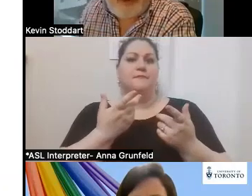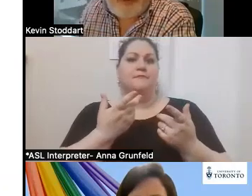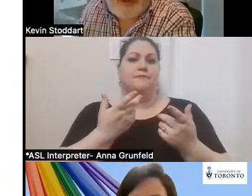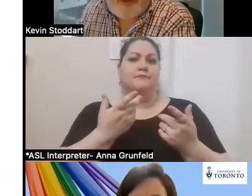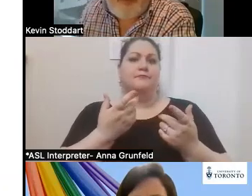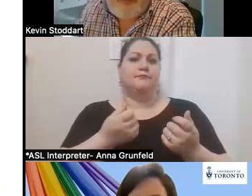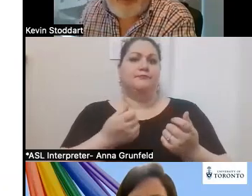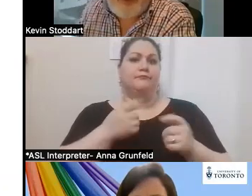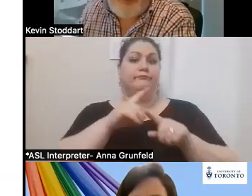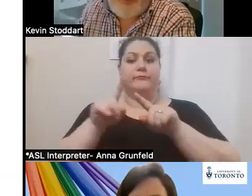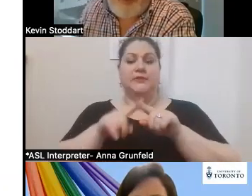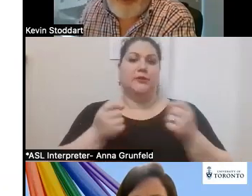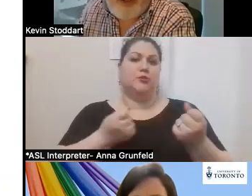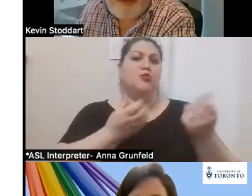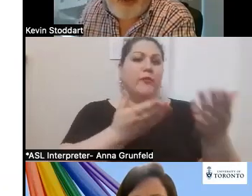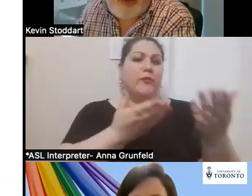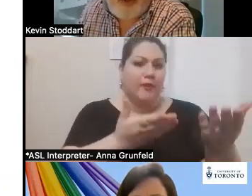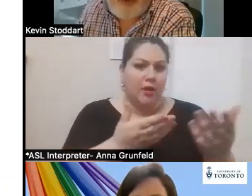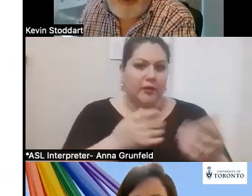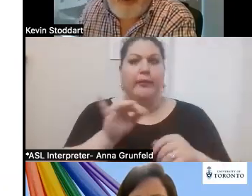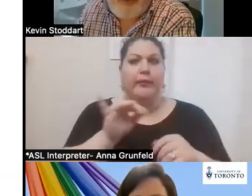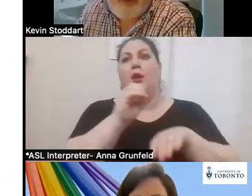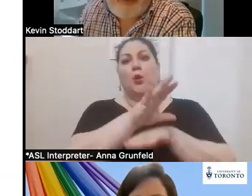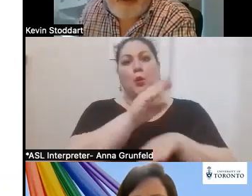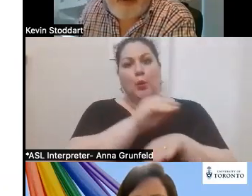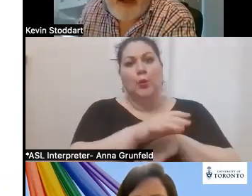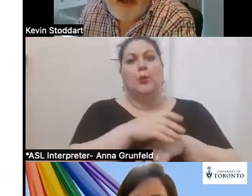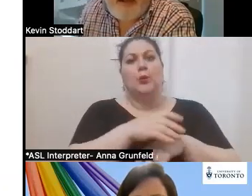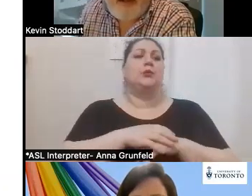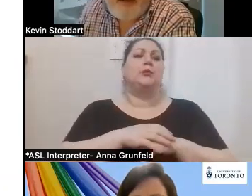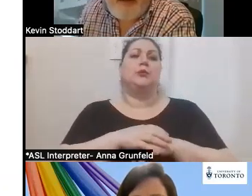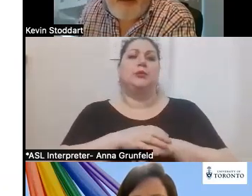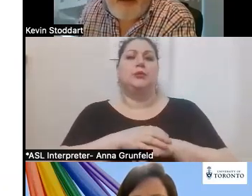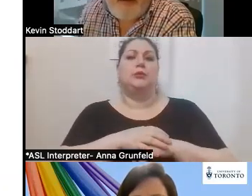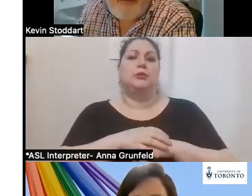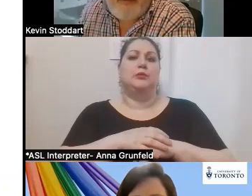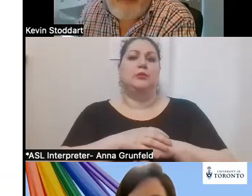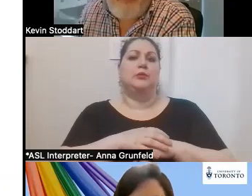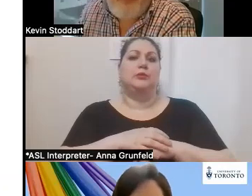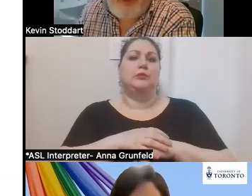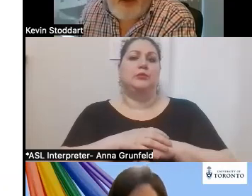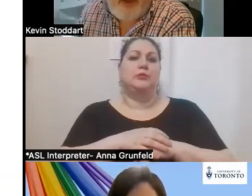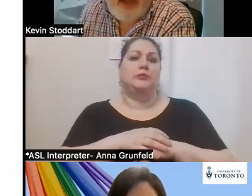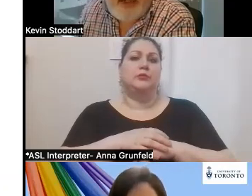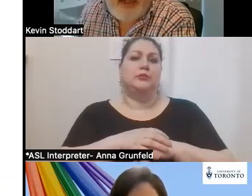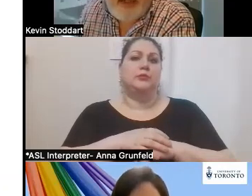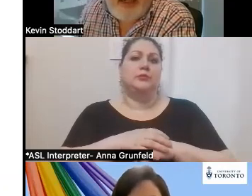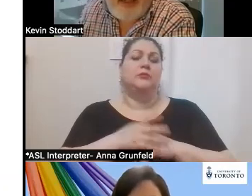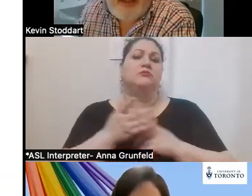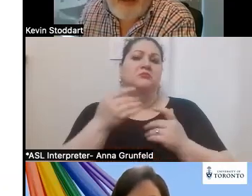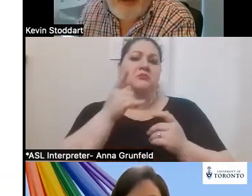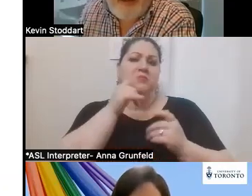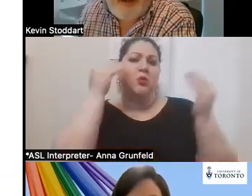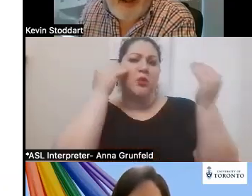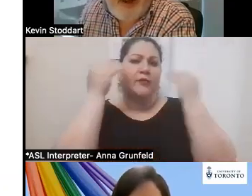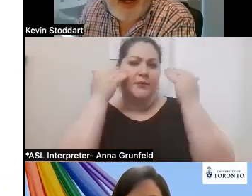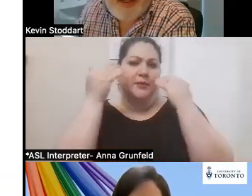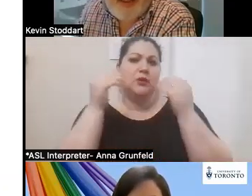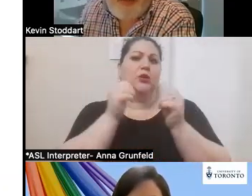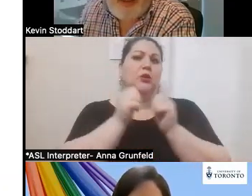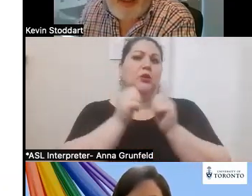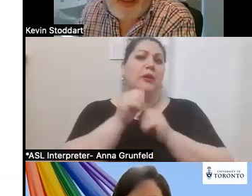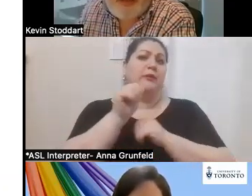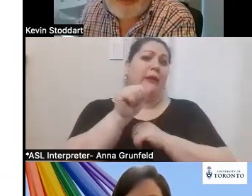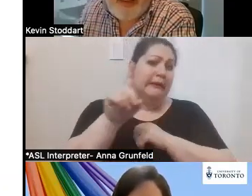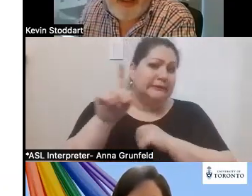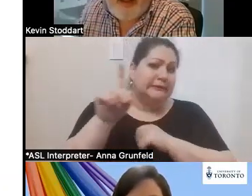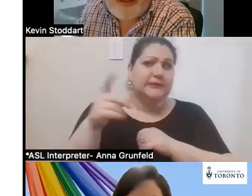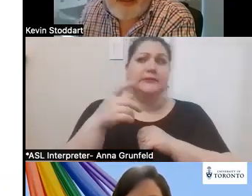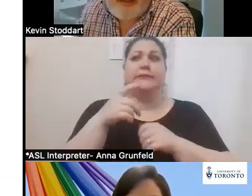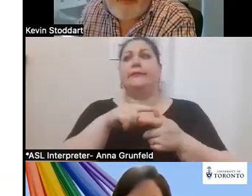such as a coach or a counsellor that is familiar with ADD learning disabilities and autism.